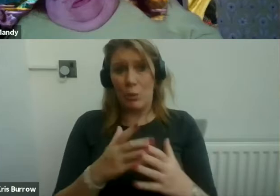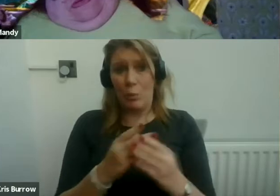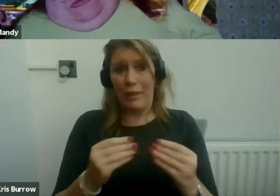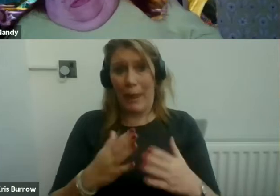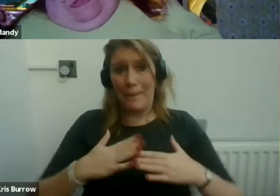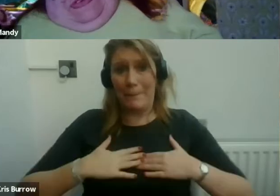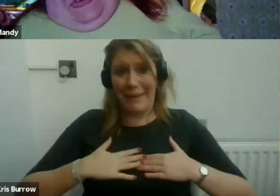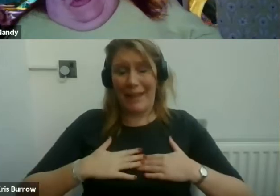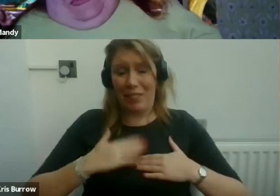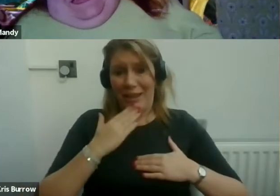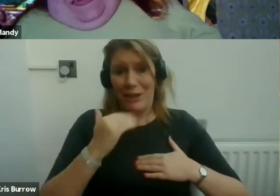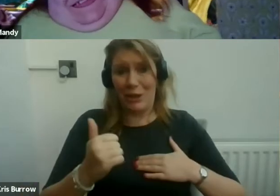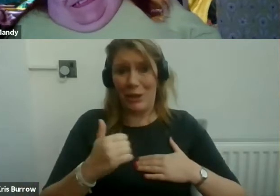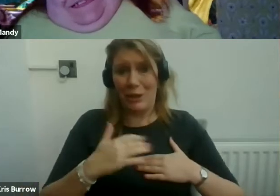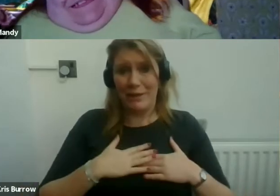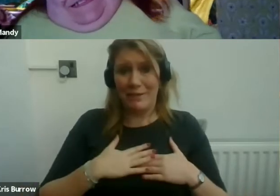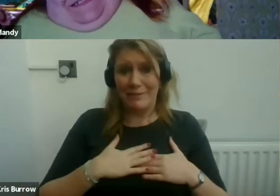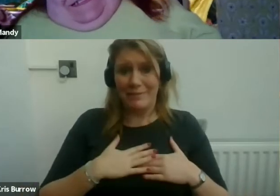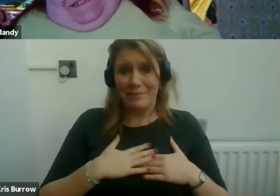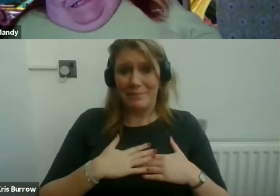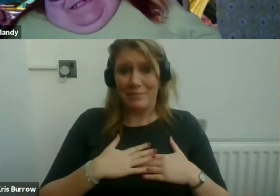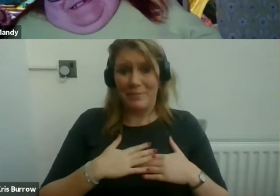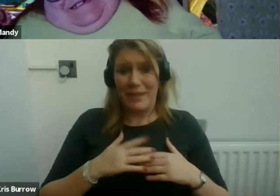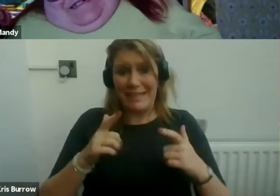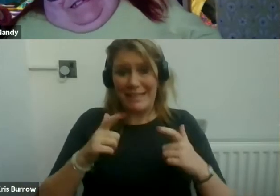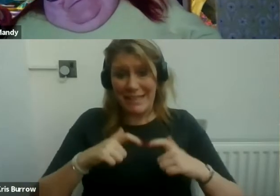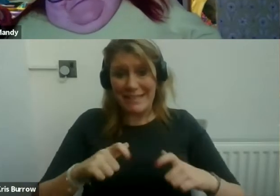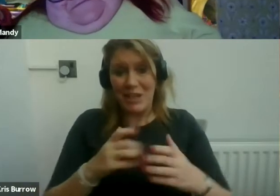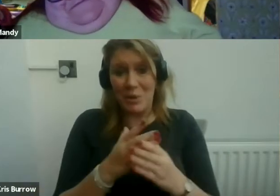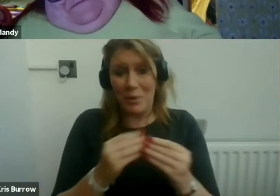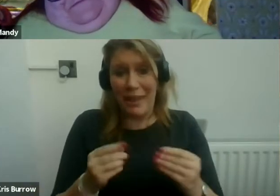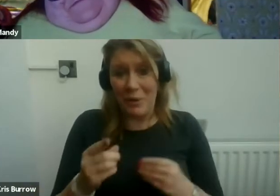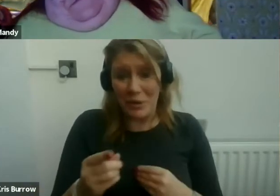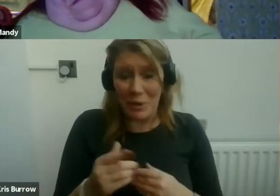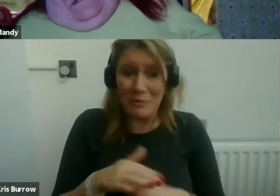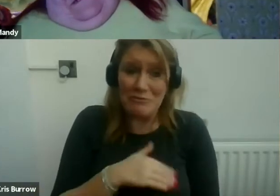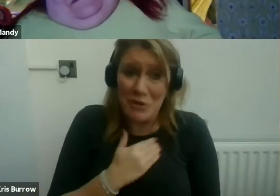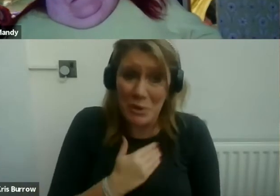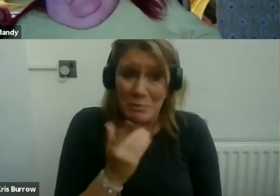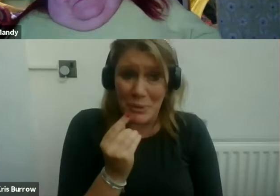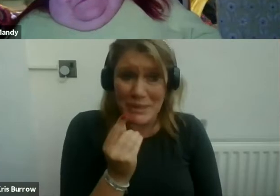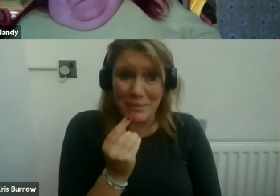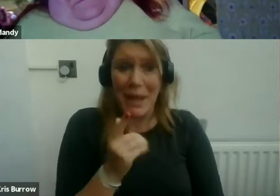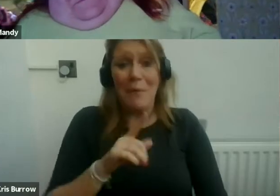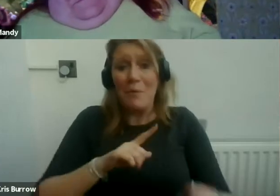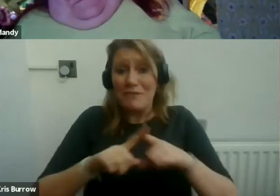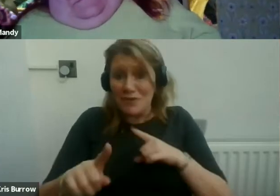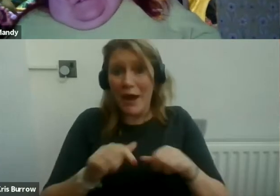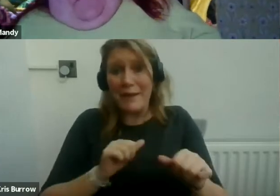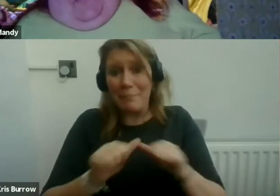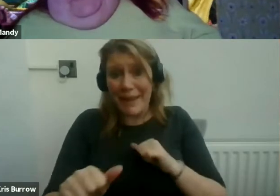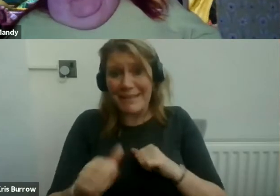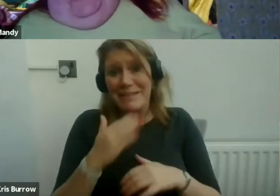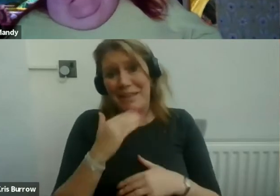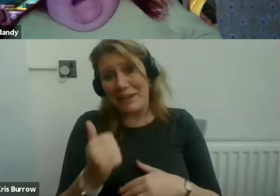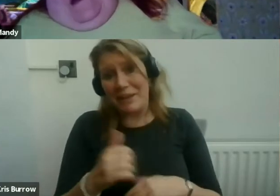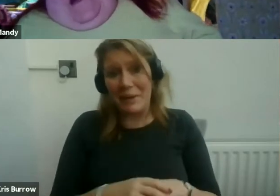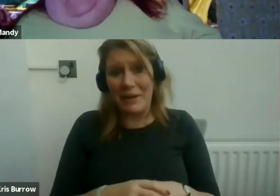It's rude to continue without you possibly but we've given it a good go. Neither of us, both of us have got